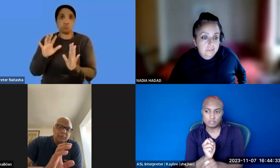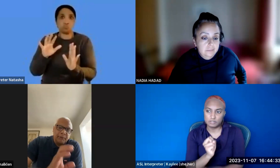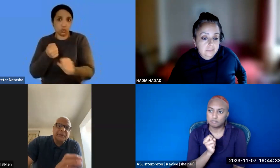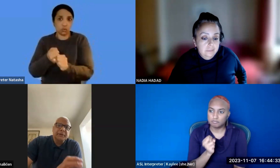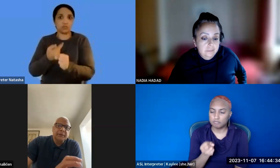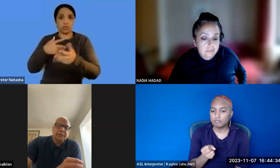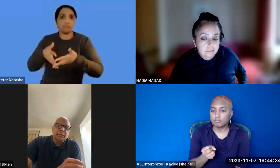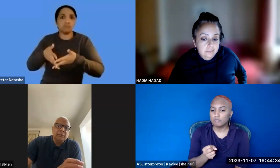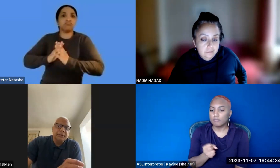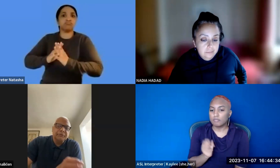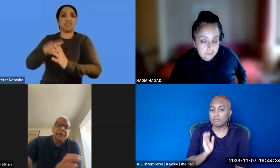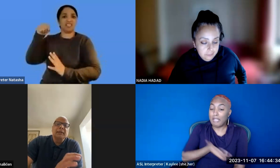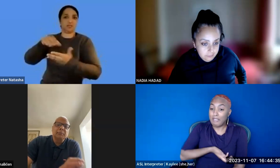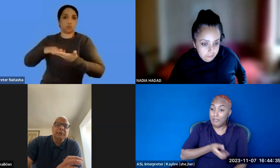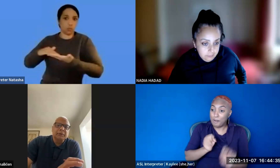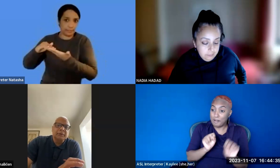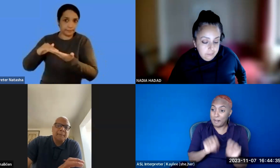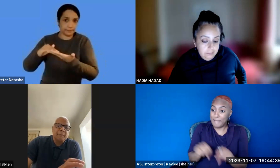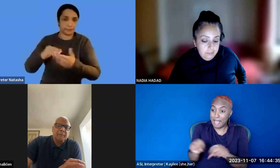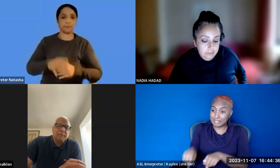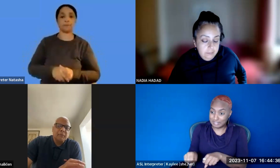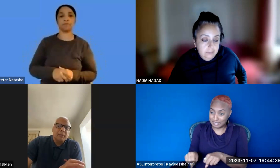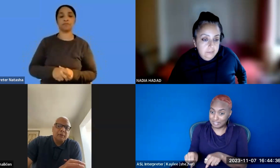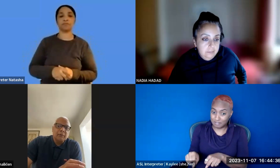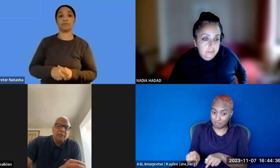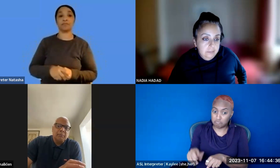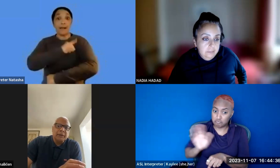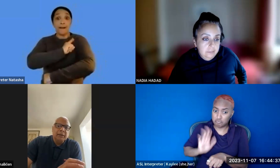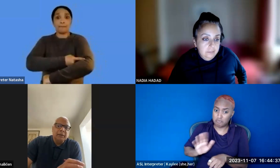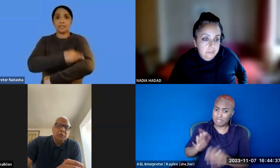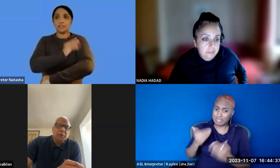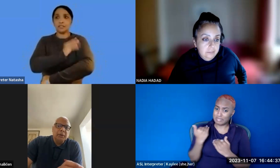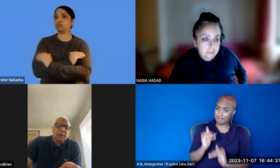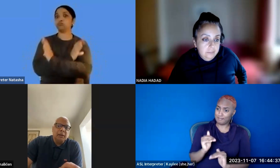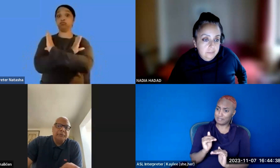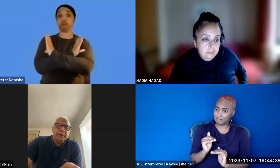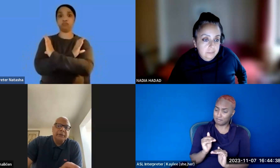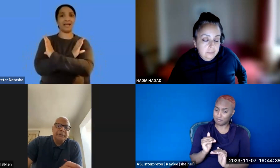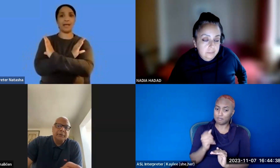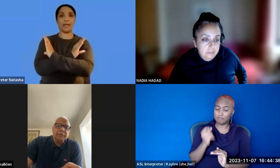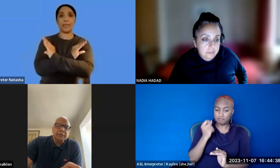Our capacity was very limited. But in the 2.5 years,